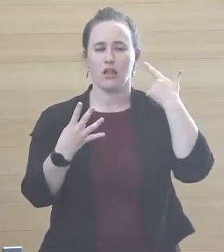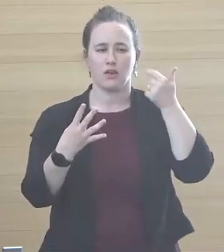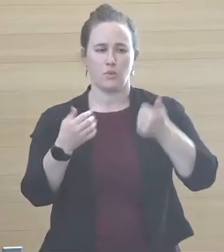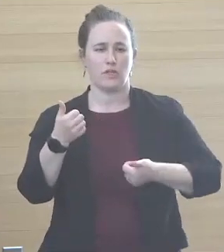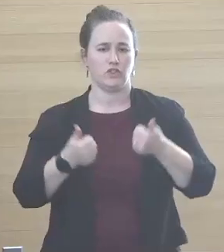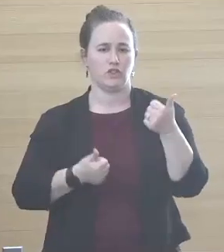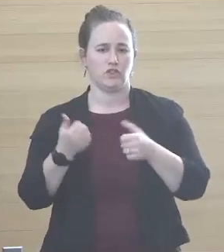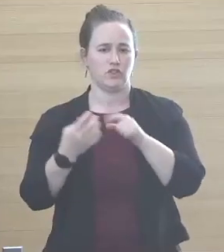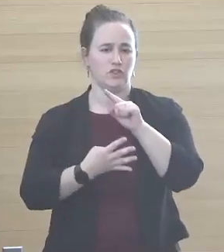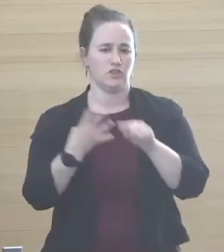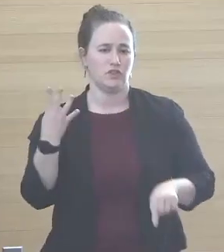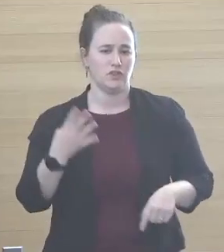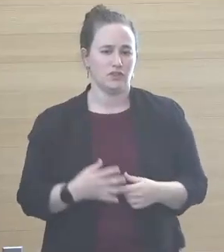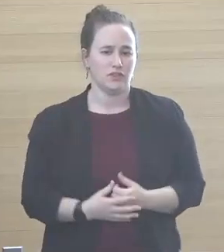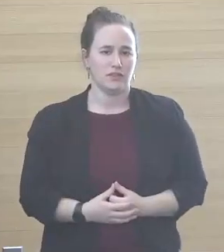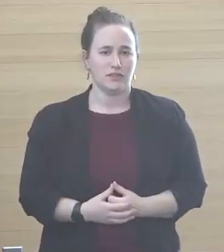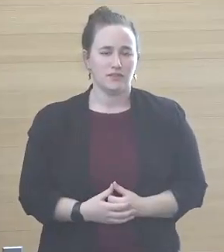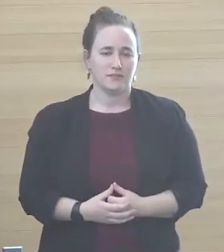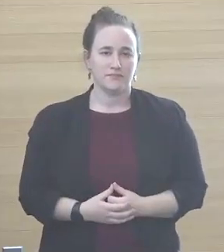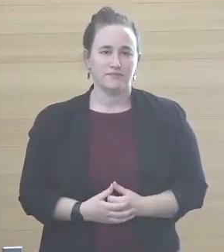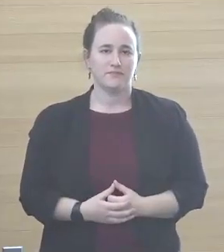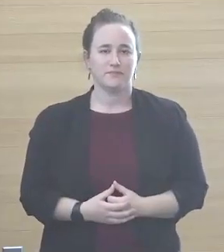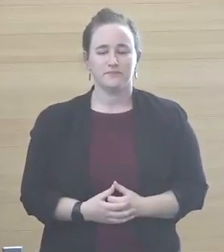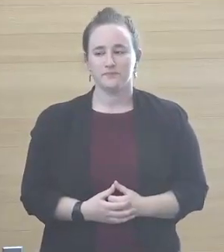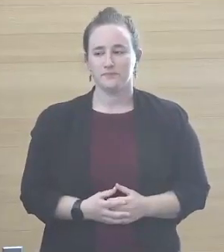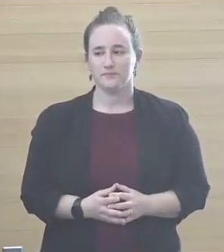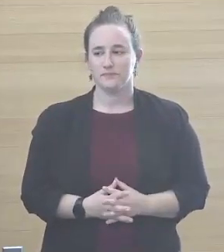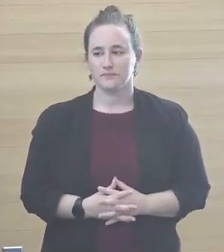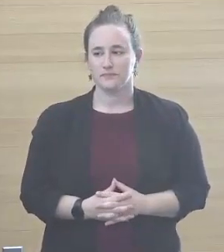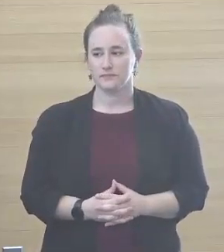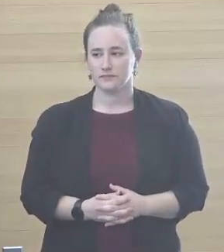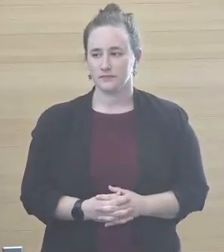Chicago? or Boston?